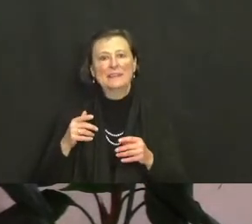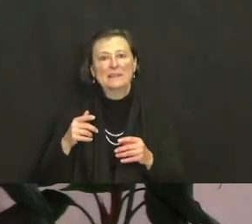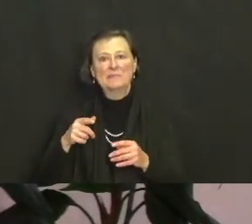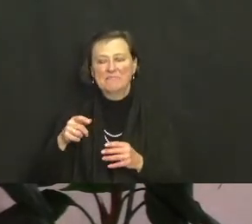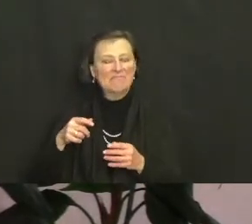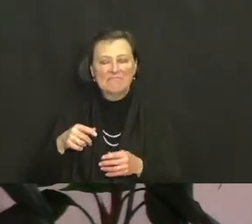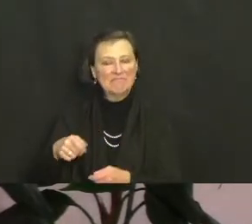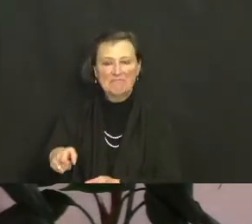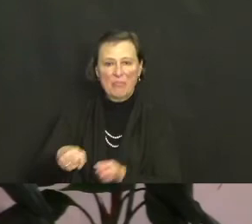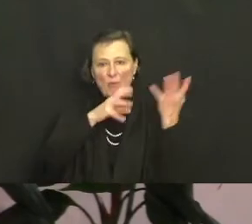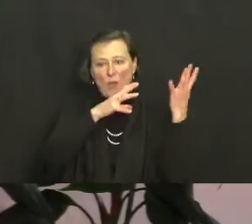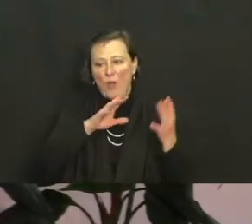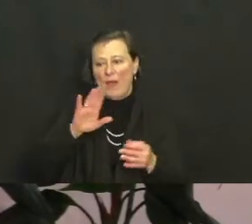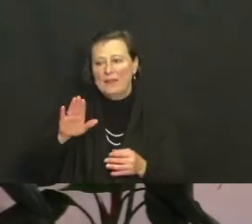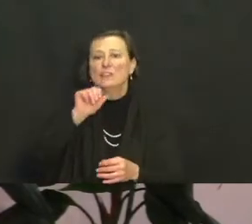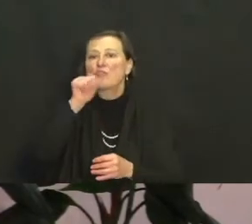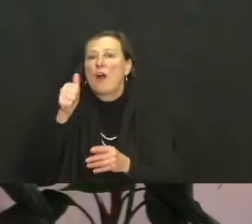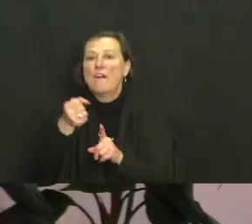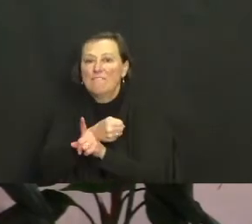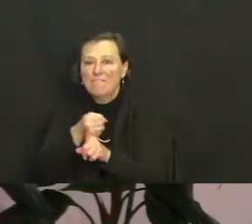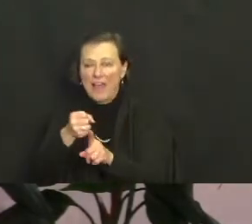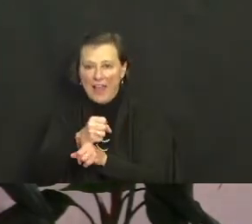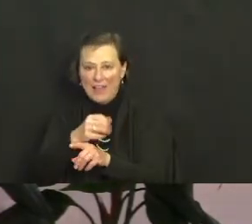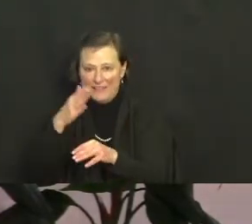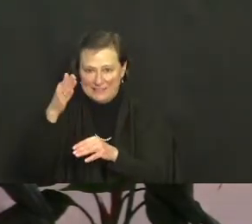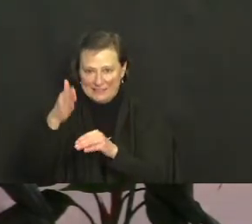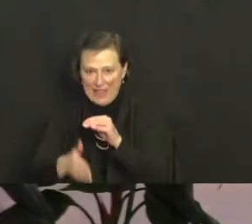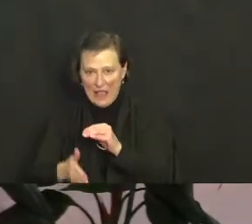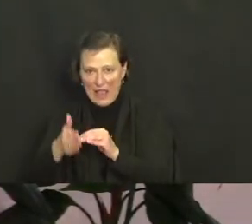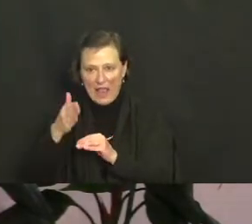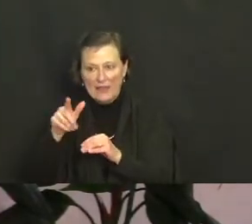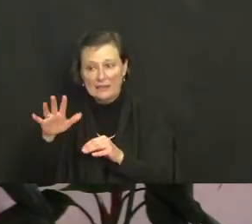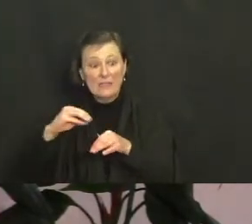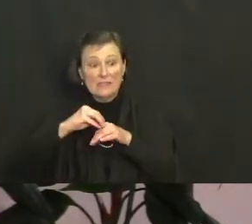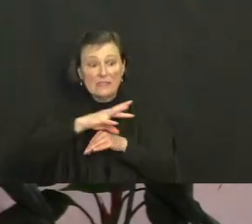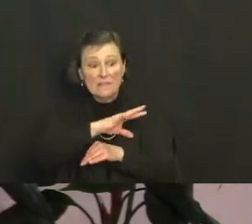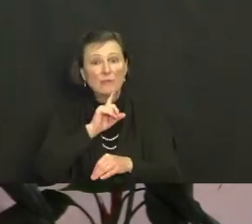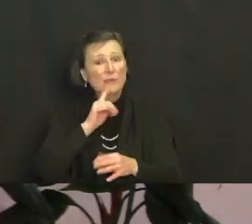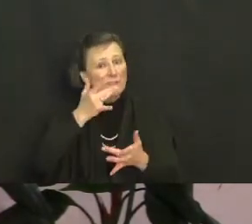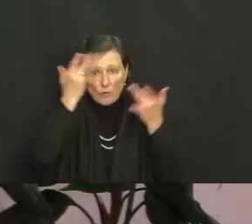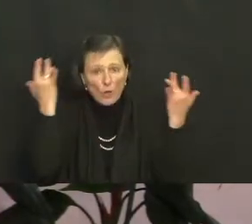And, his full image is thus, generally forgotten or ignored or distorted.